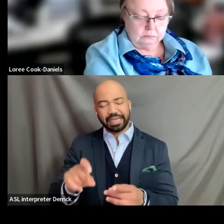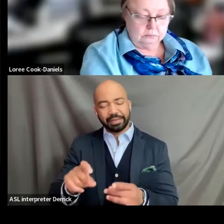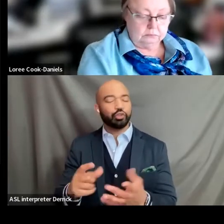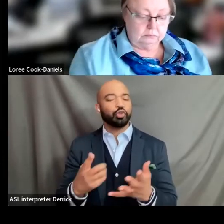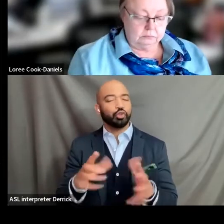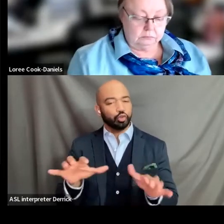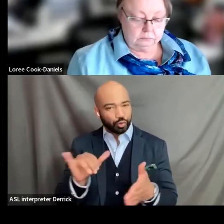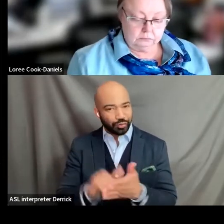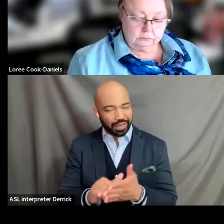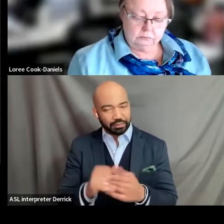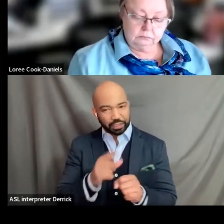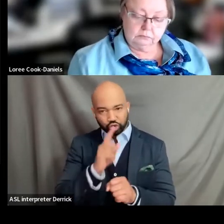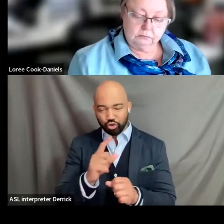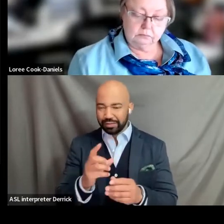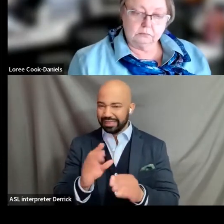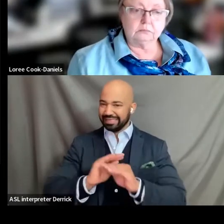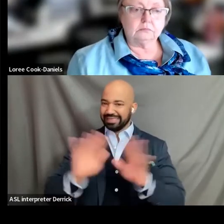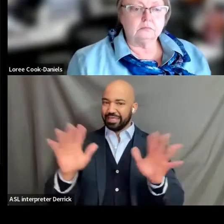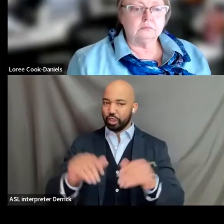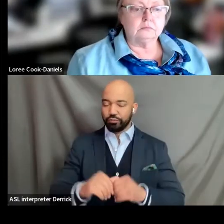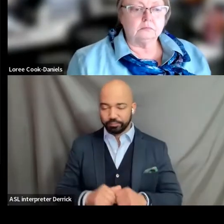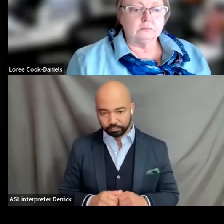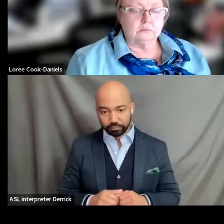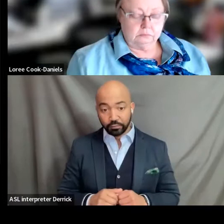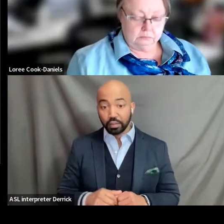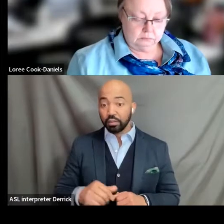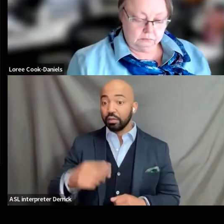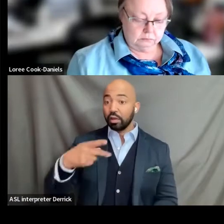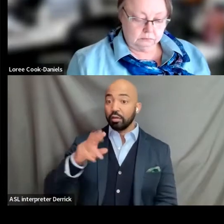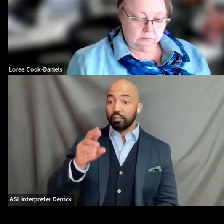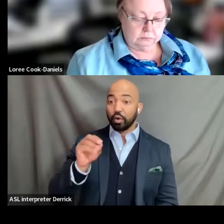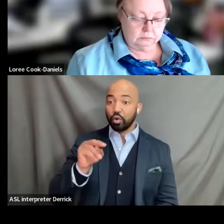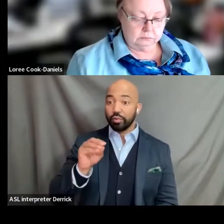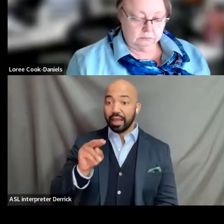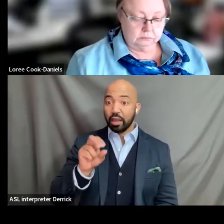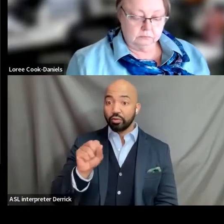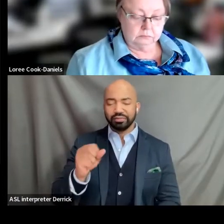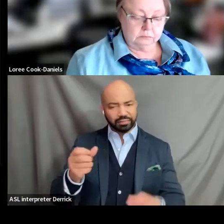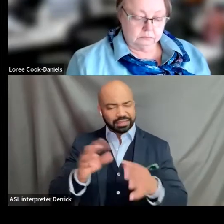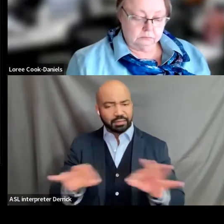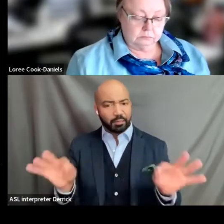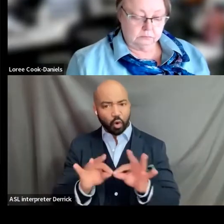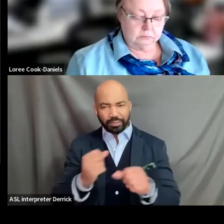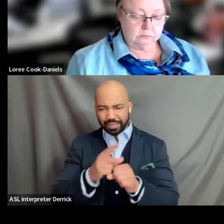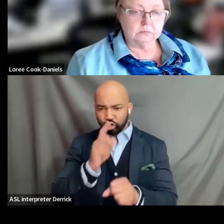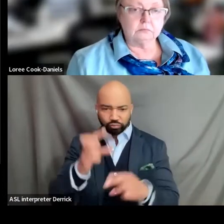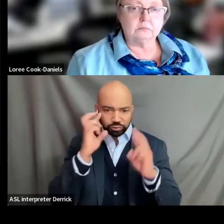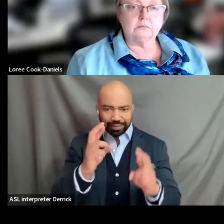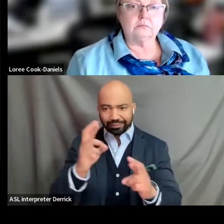So we know that pronouns are really important for respecting who folks are. So these are just a couple of examples